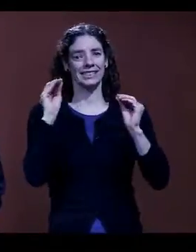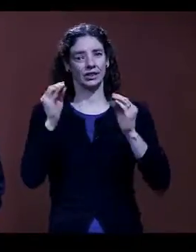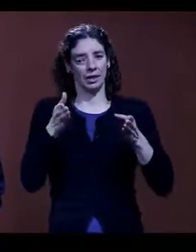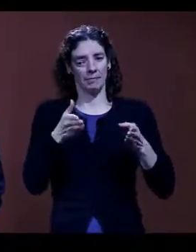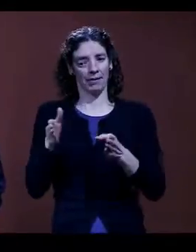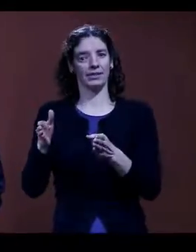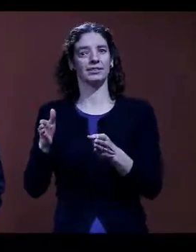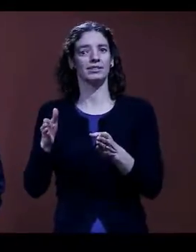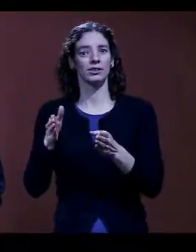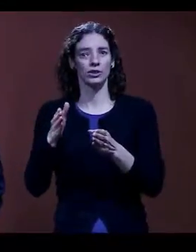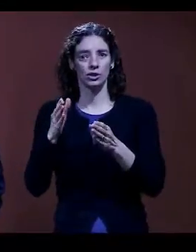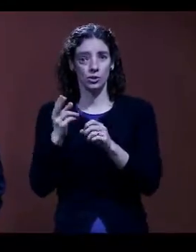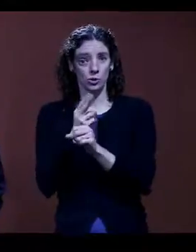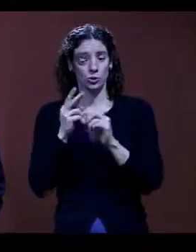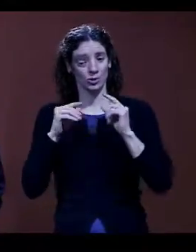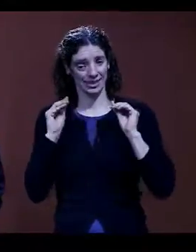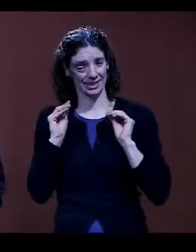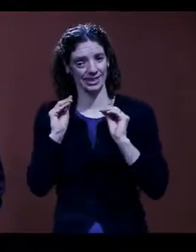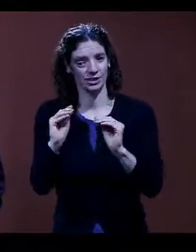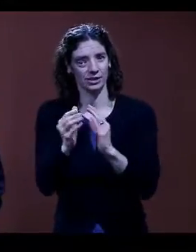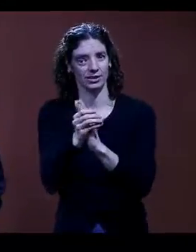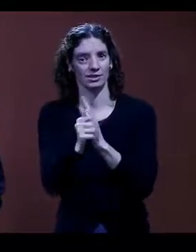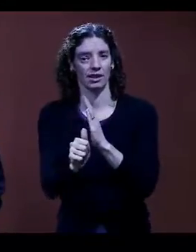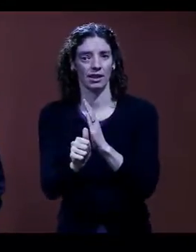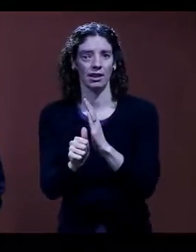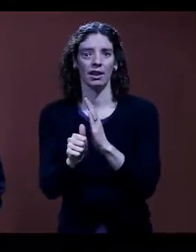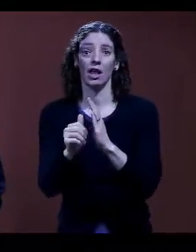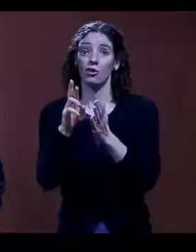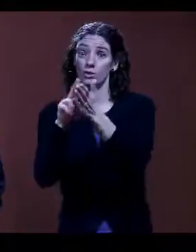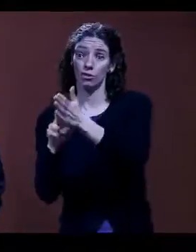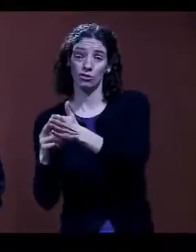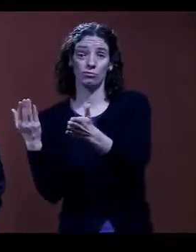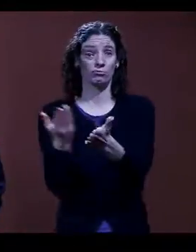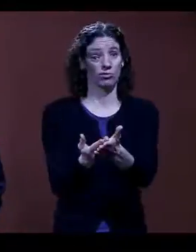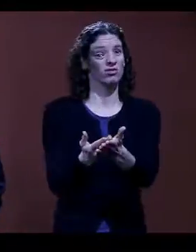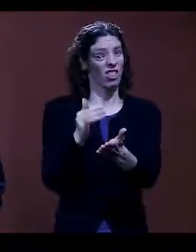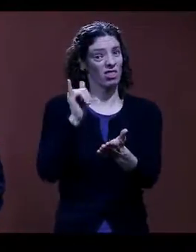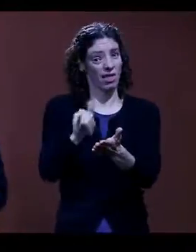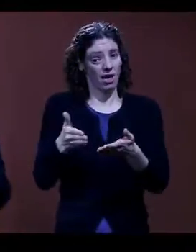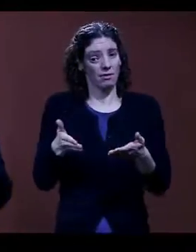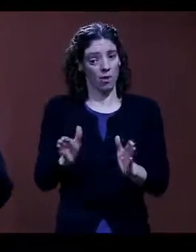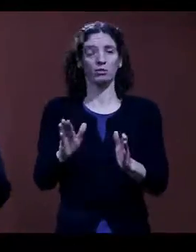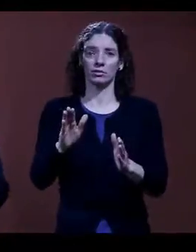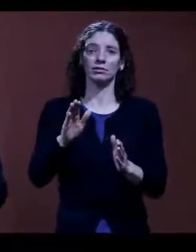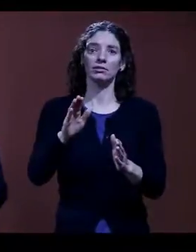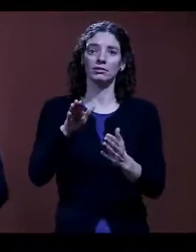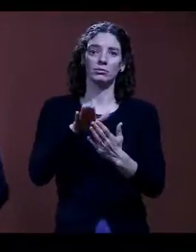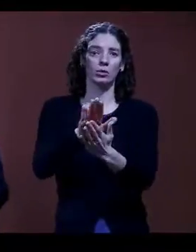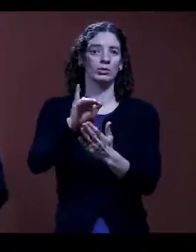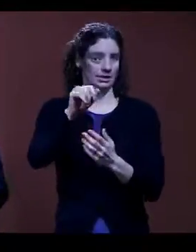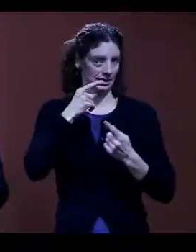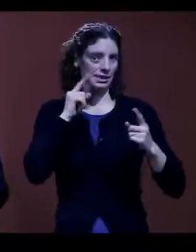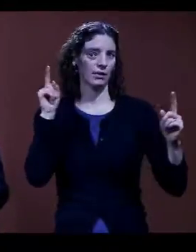to be effective based on high quality research. So we're wanting to use evidence-based practices